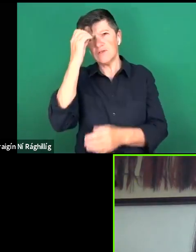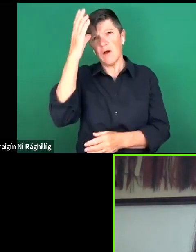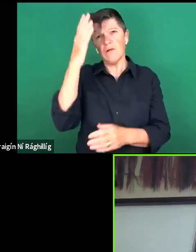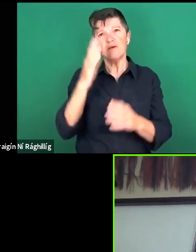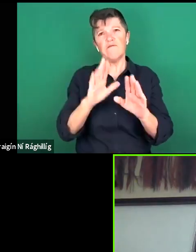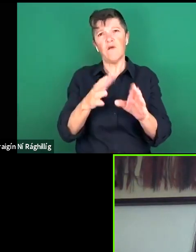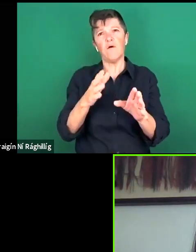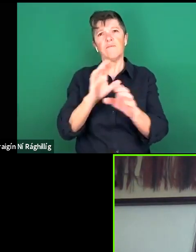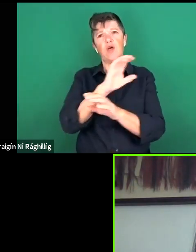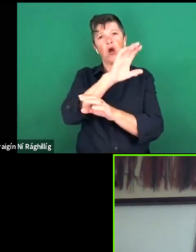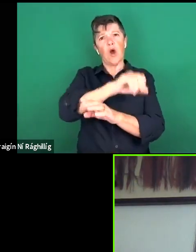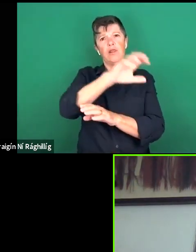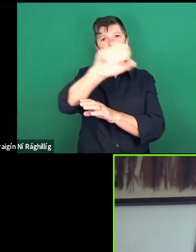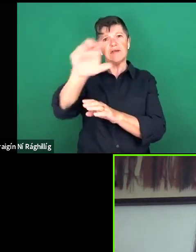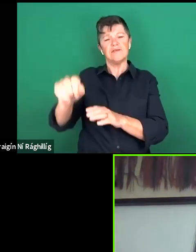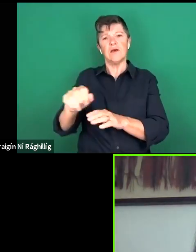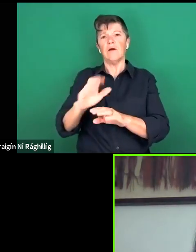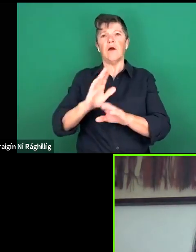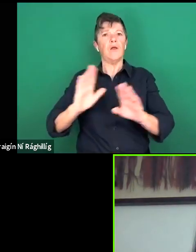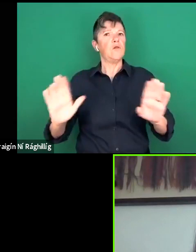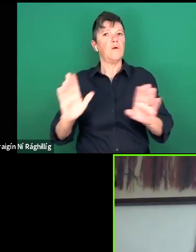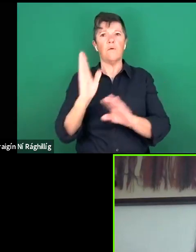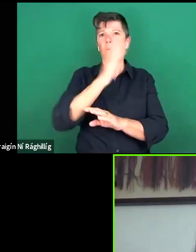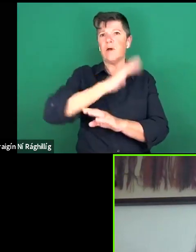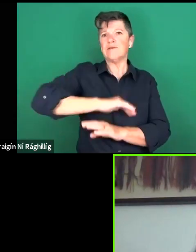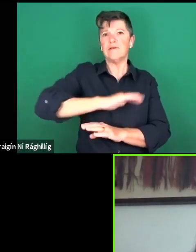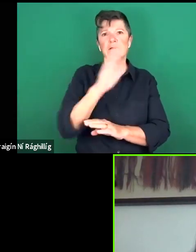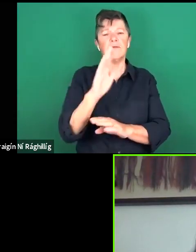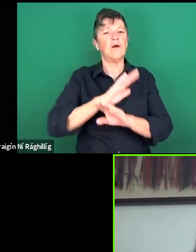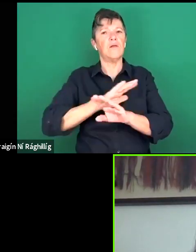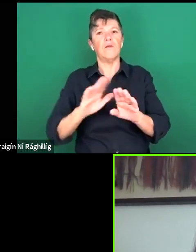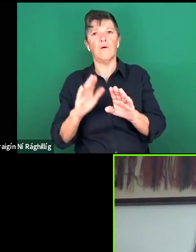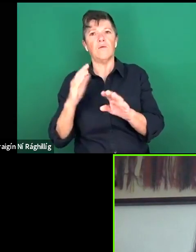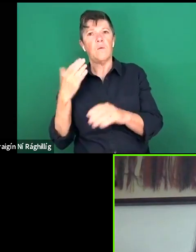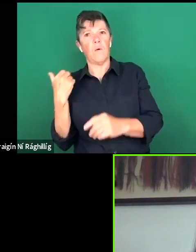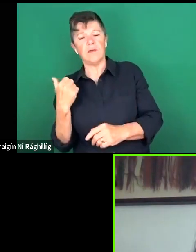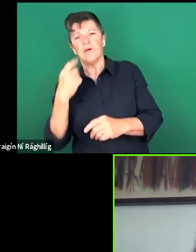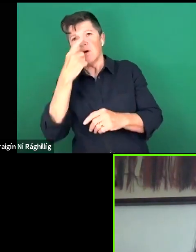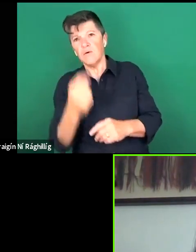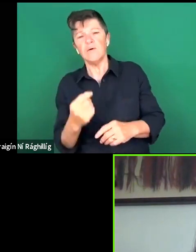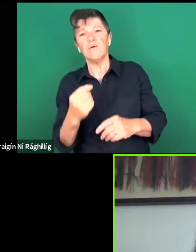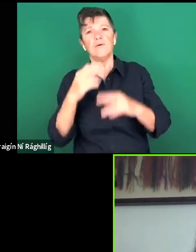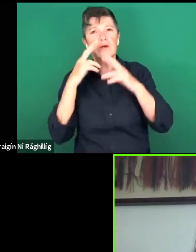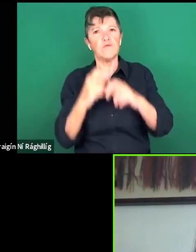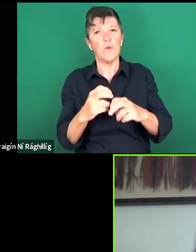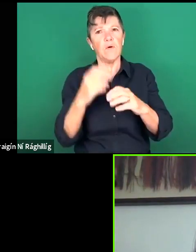most privi lyinned situations of vast inequality and so in that context